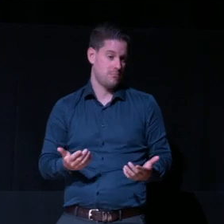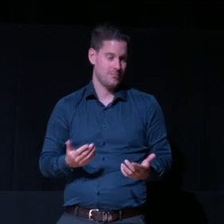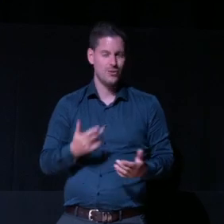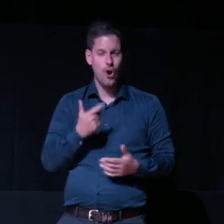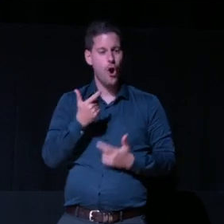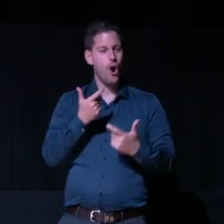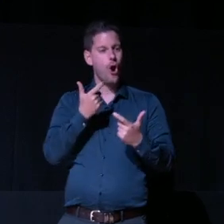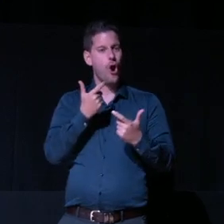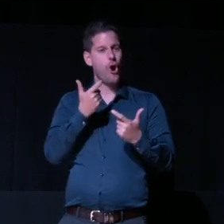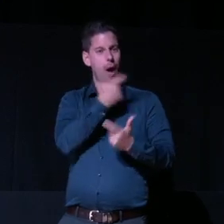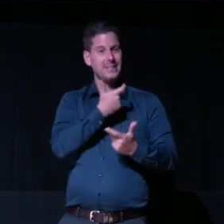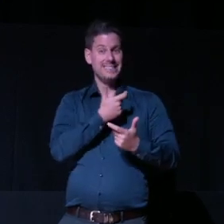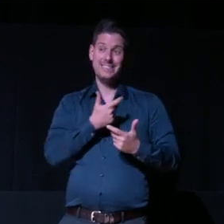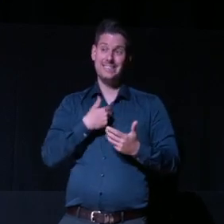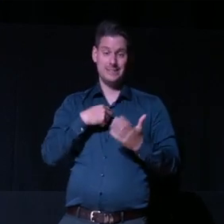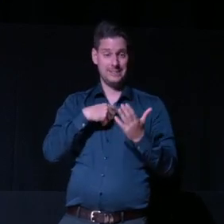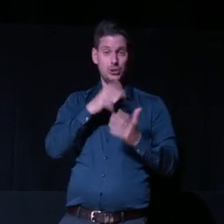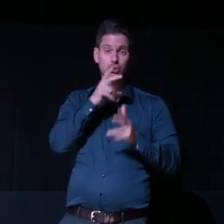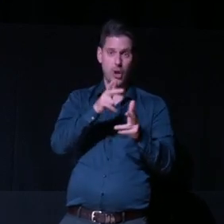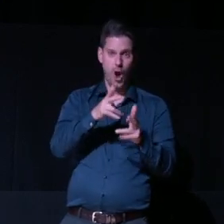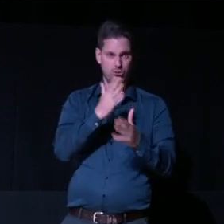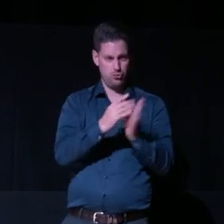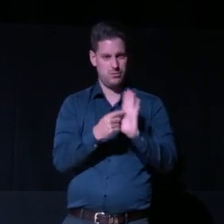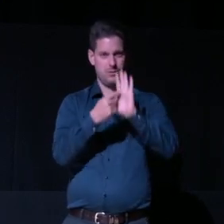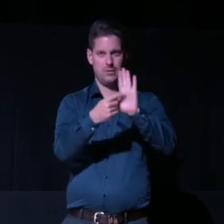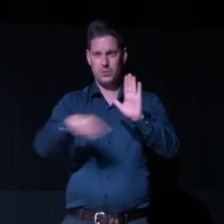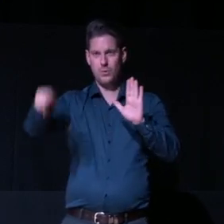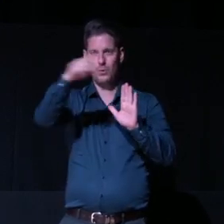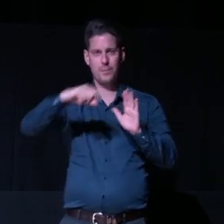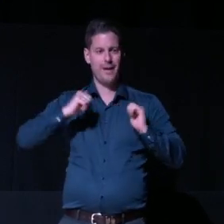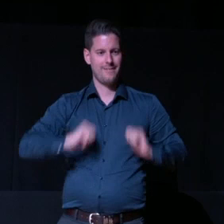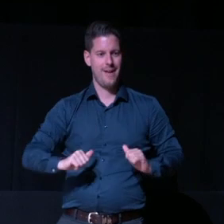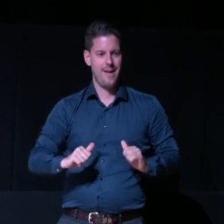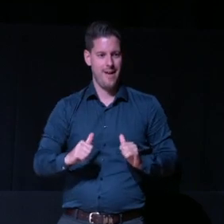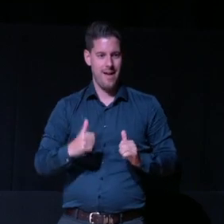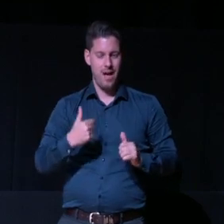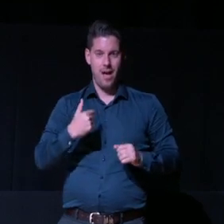just a mirror of society, right? It's just sort of...Comedy doesn't make people sexist or racist or whatever.